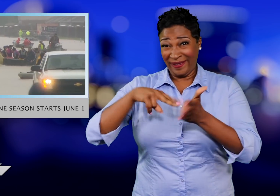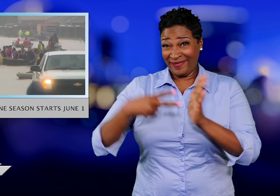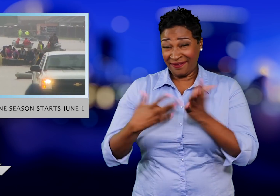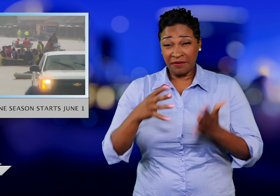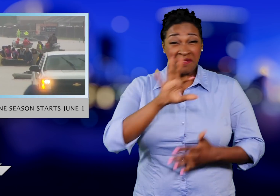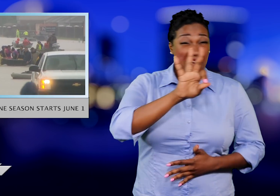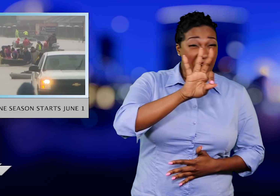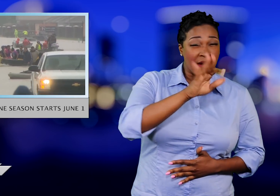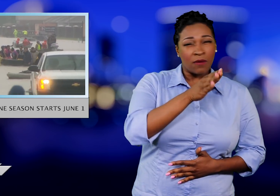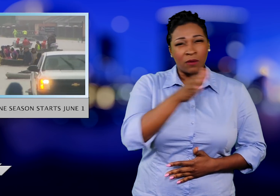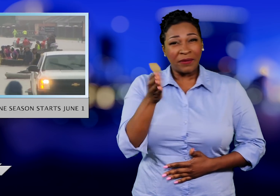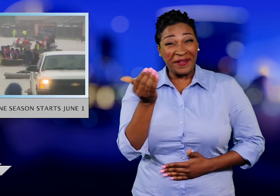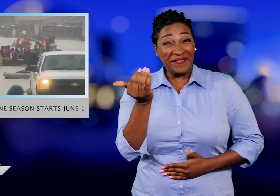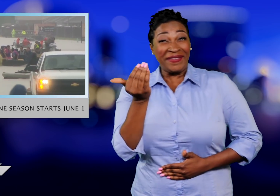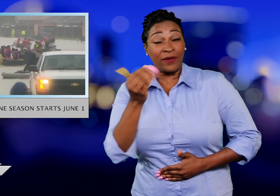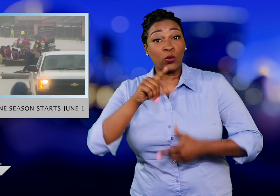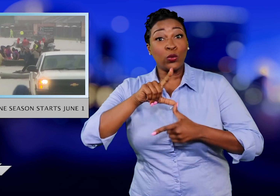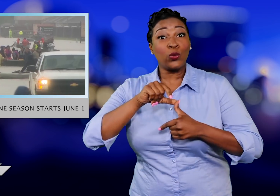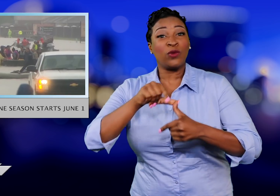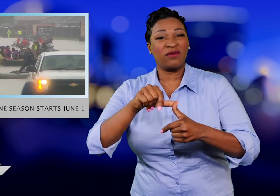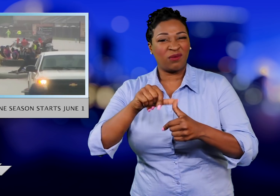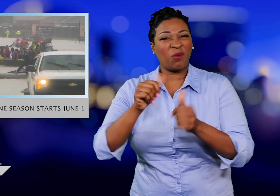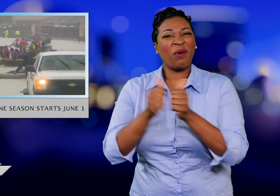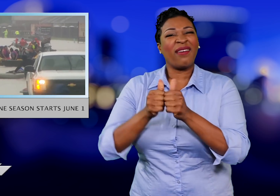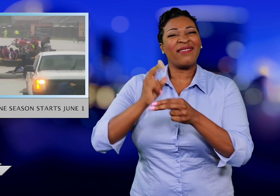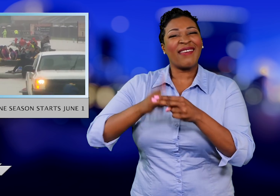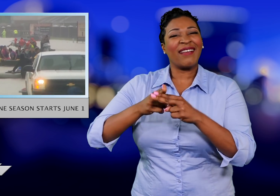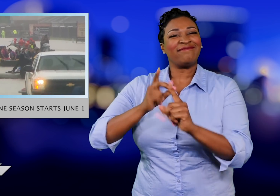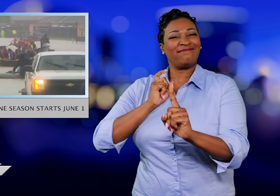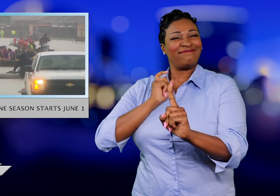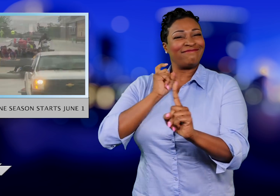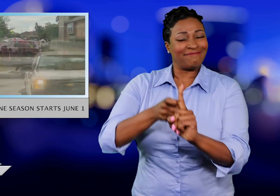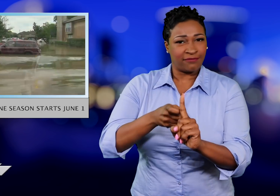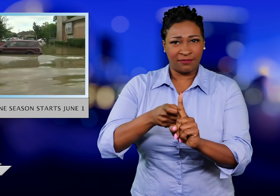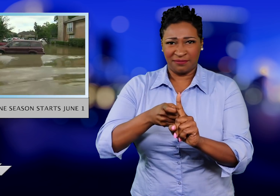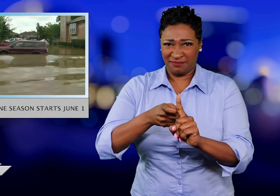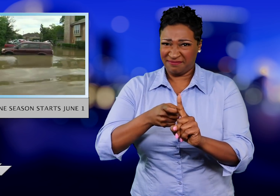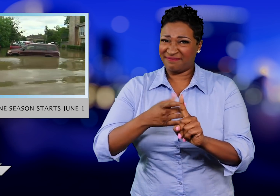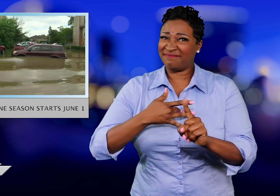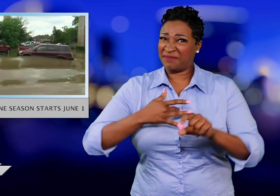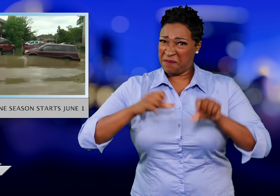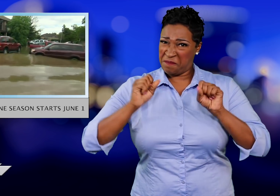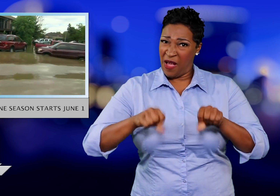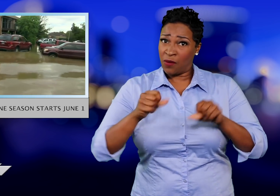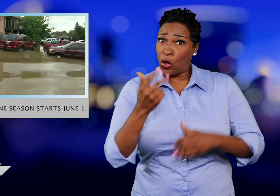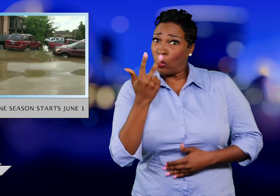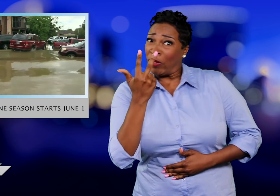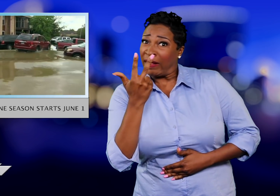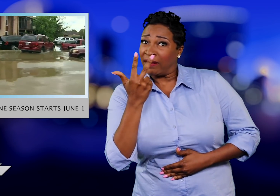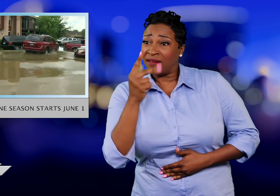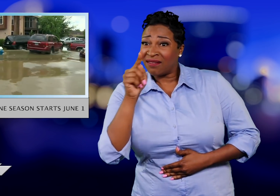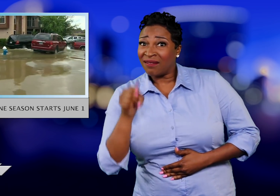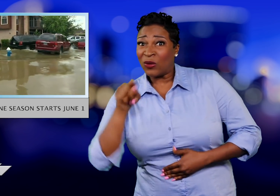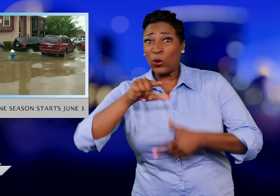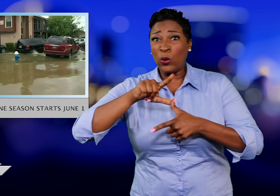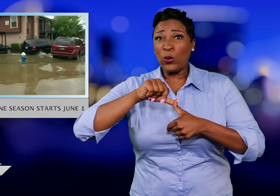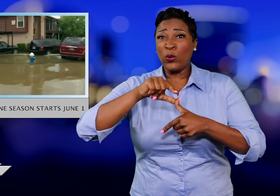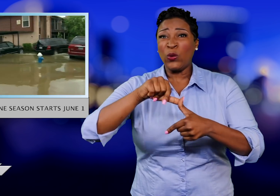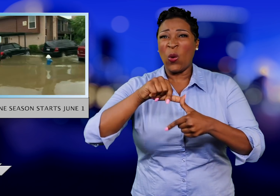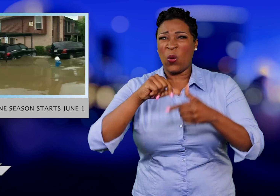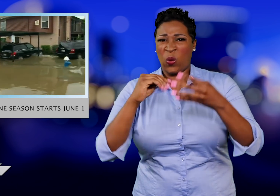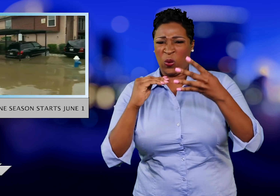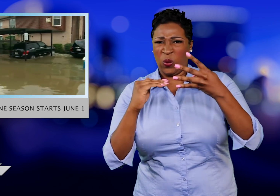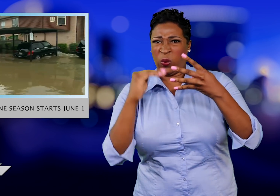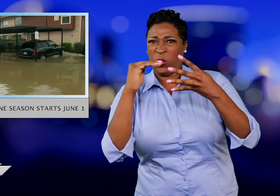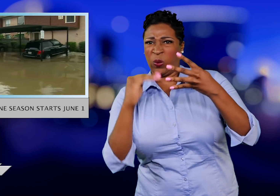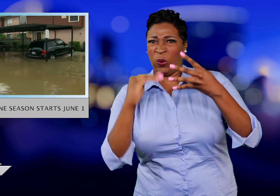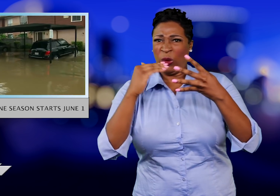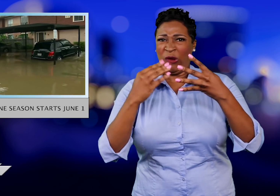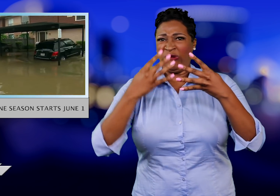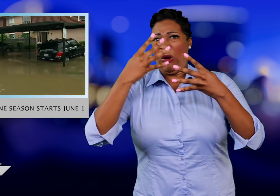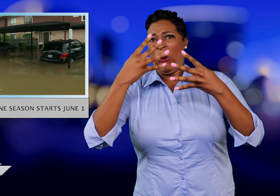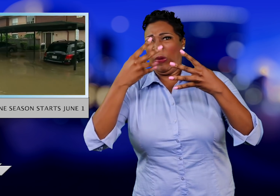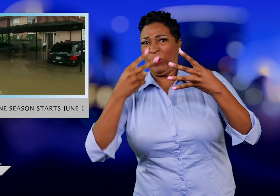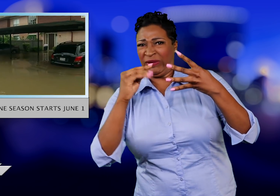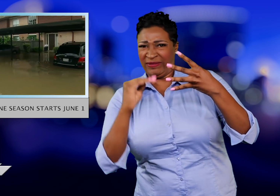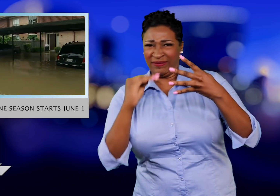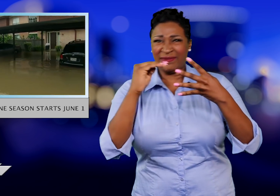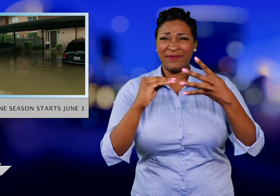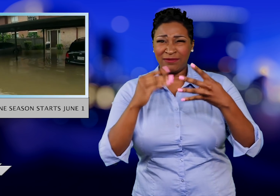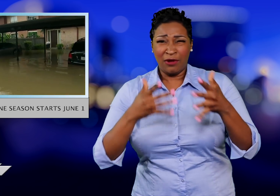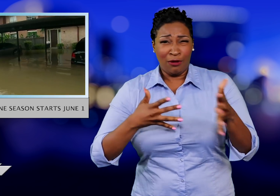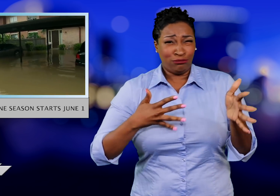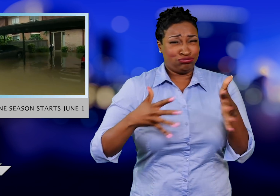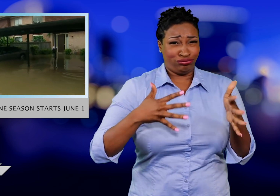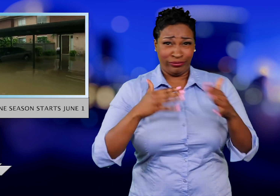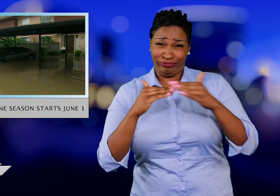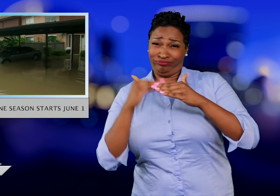That means 9 to 15 named storms are likely with 2 to 4 Category 3 hurricanes with winds